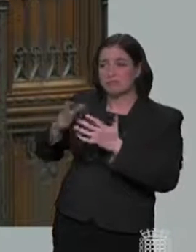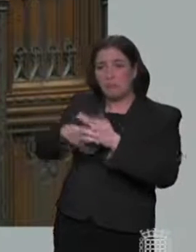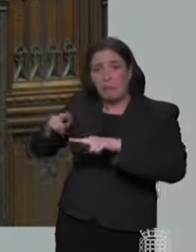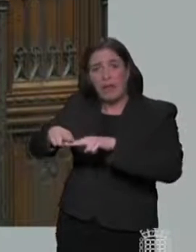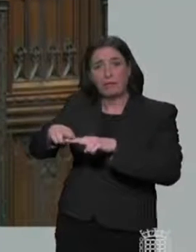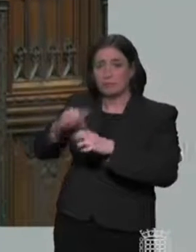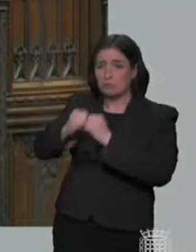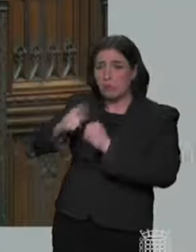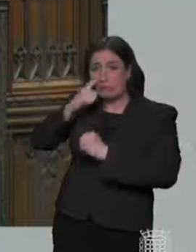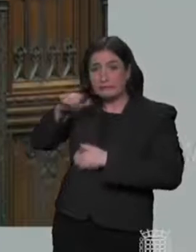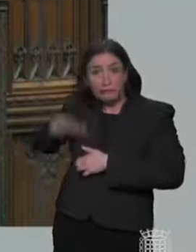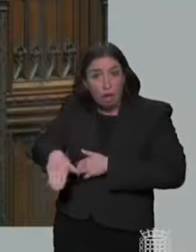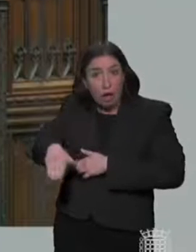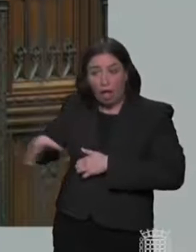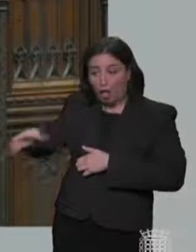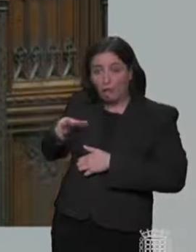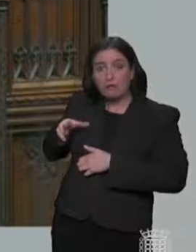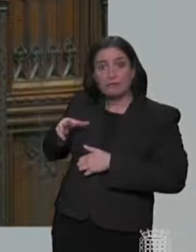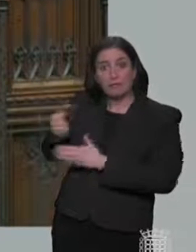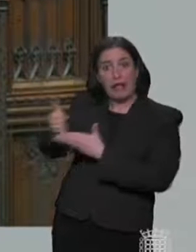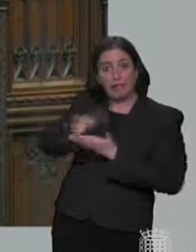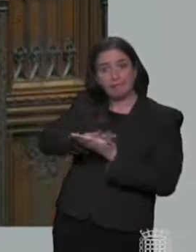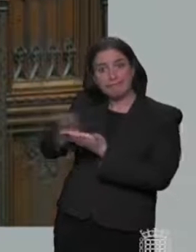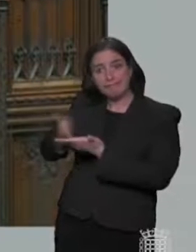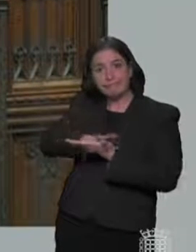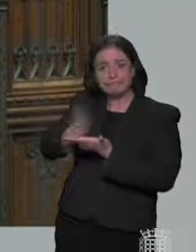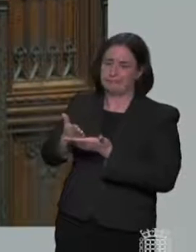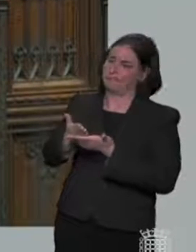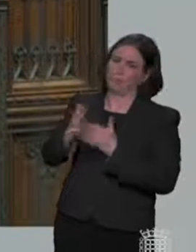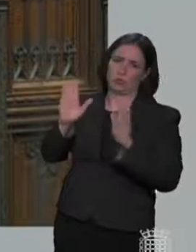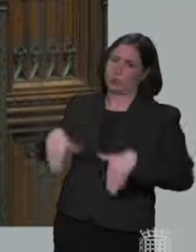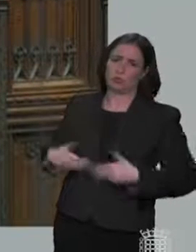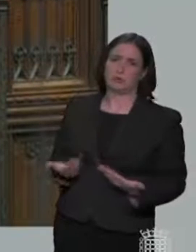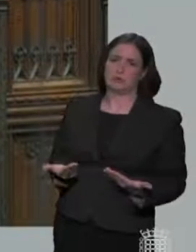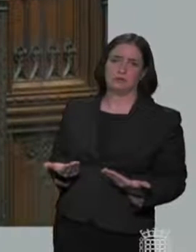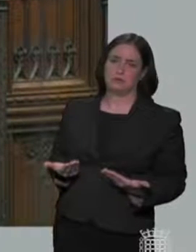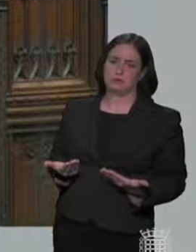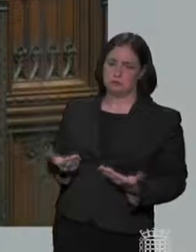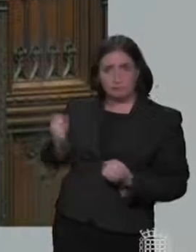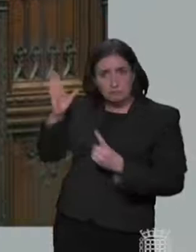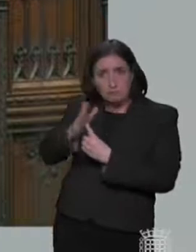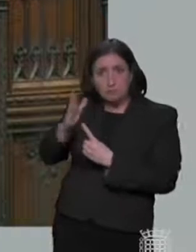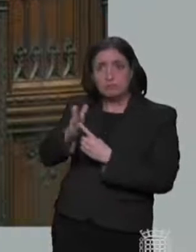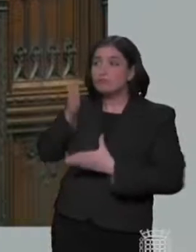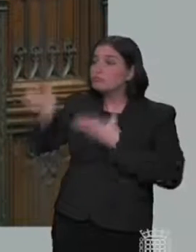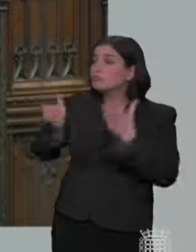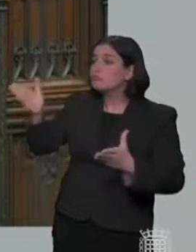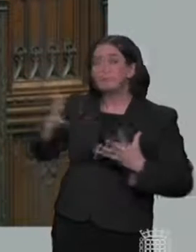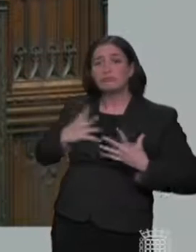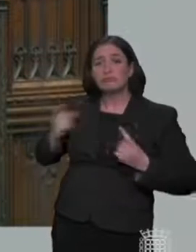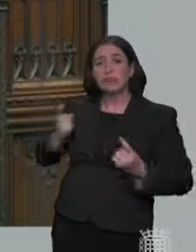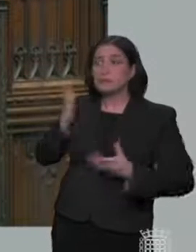that encounter to be accessible and inclusive this seems a perfectly reasonable proposition